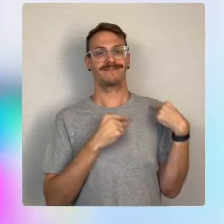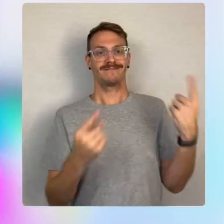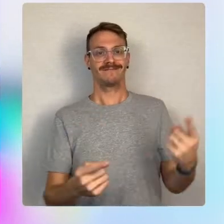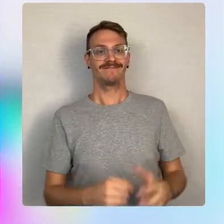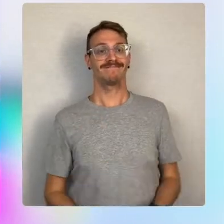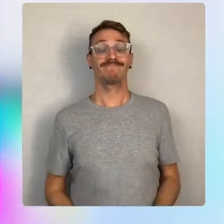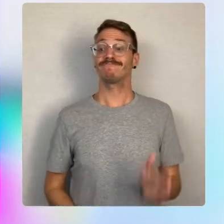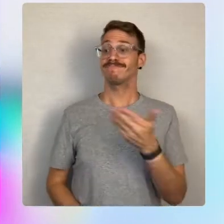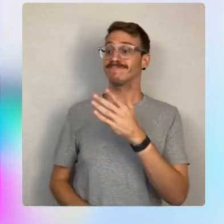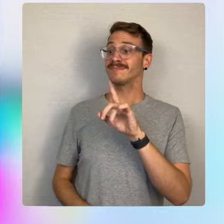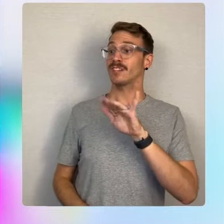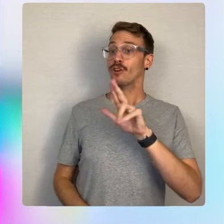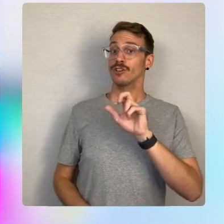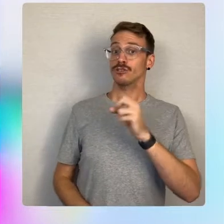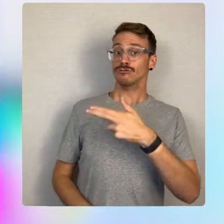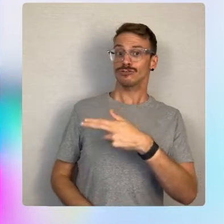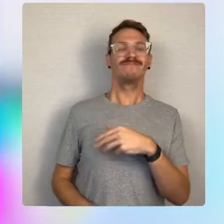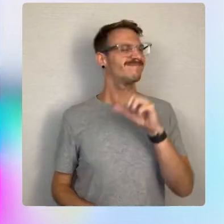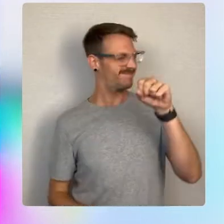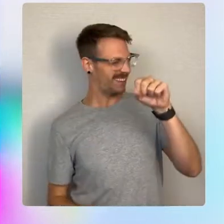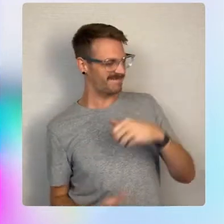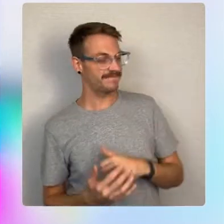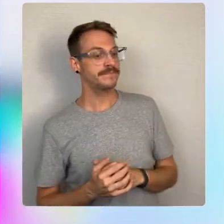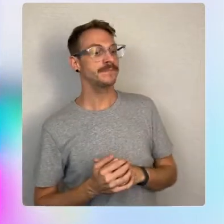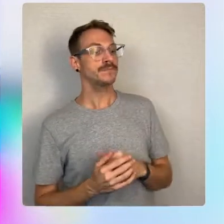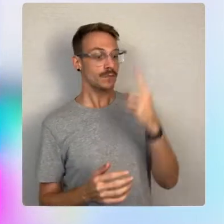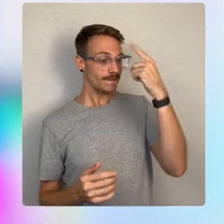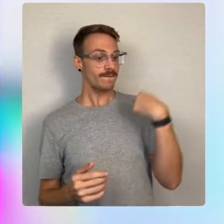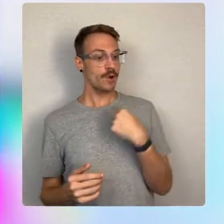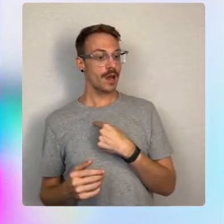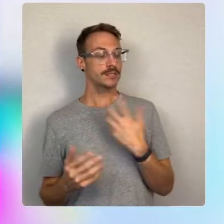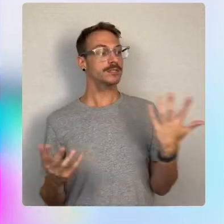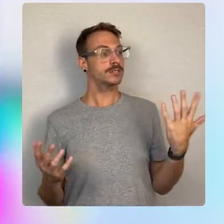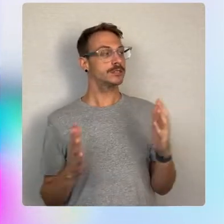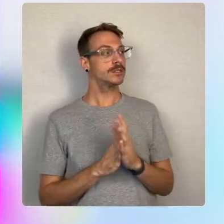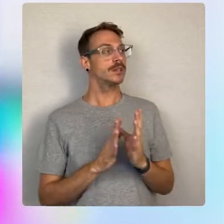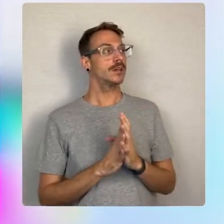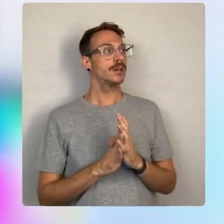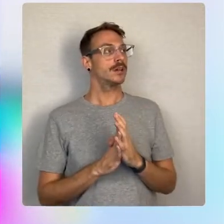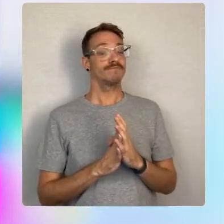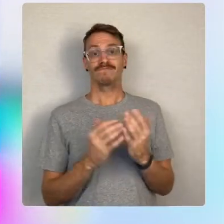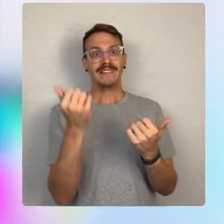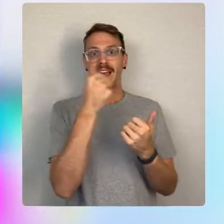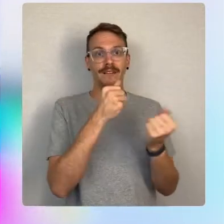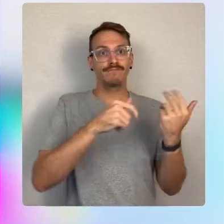And, Dariush? Yeah, absolutely. So for us, you know, in any social experience,